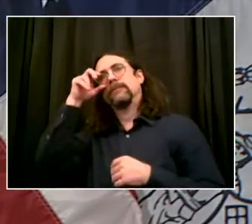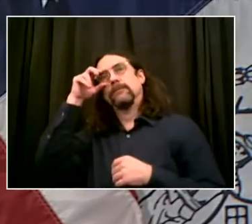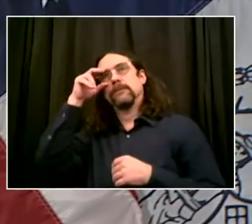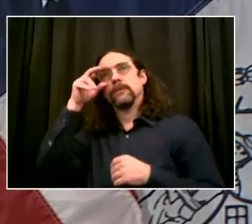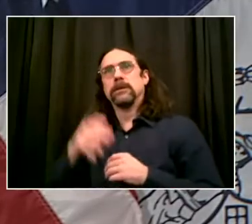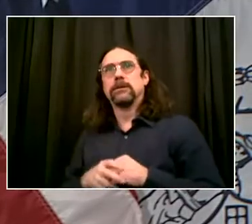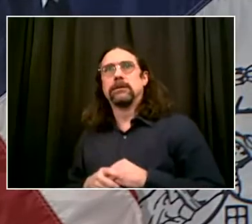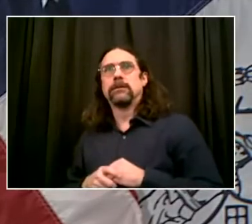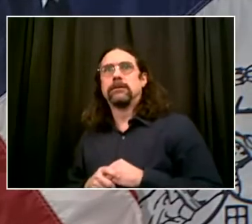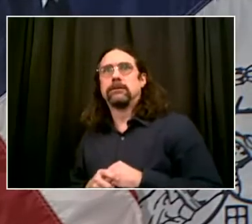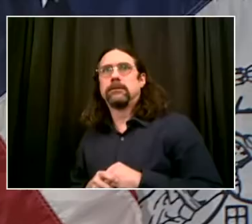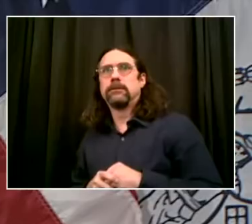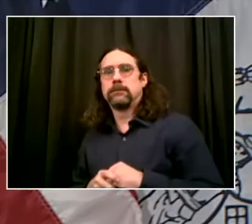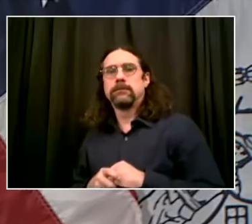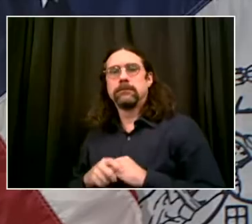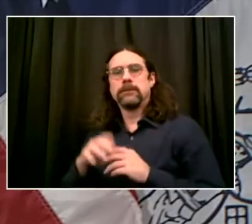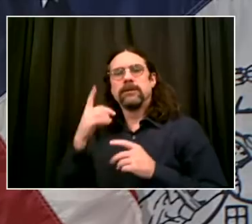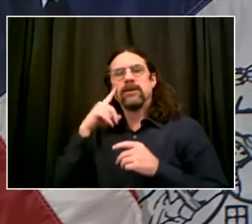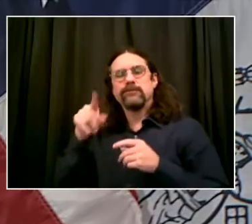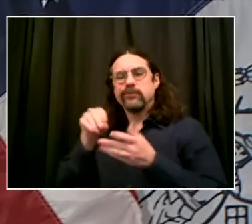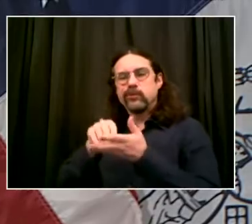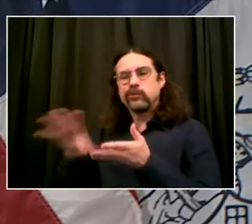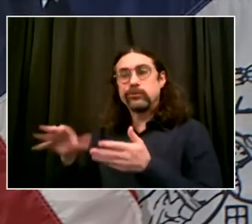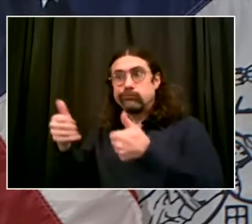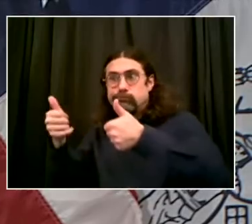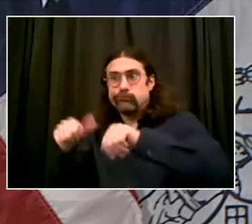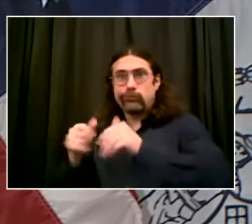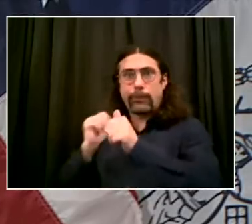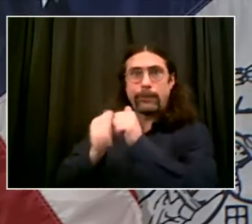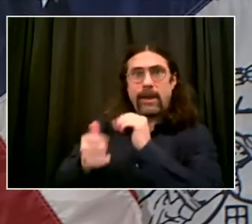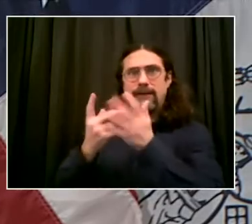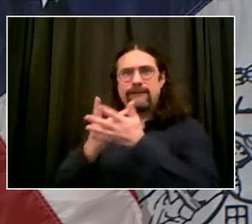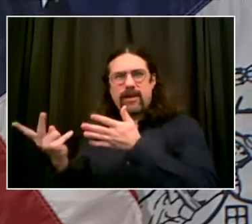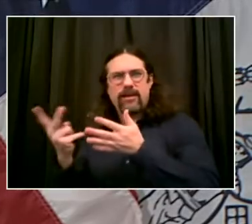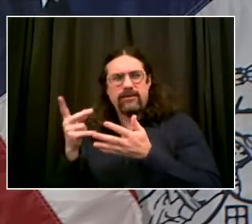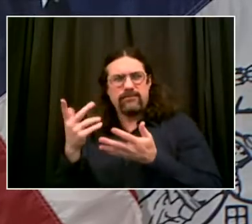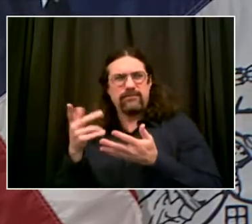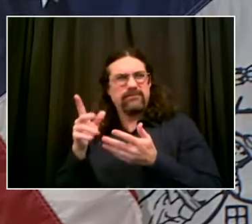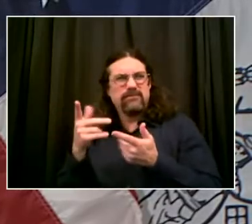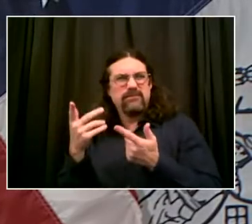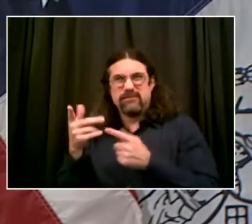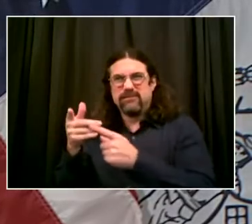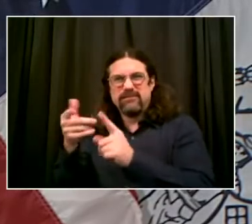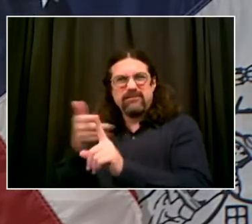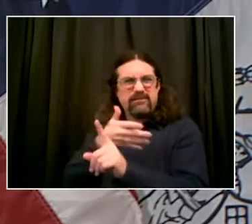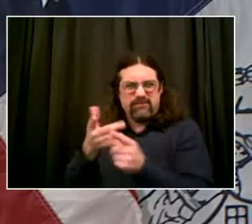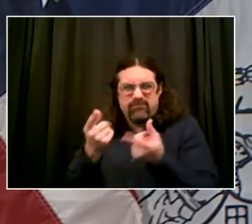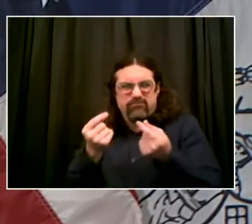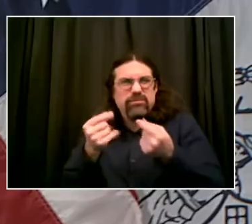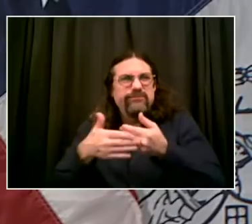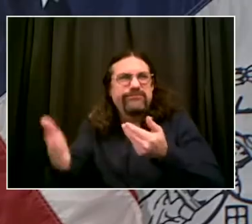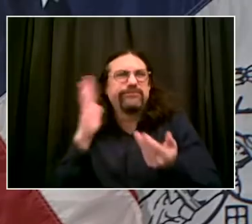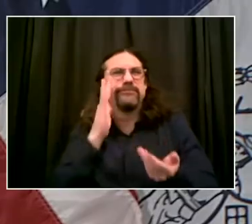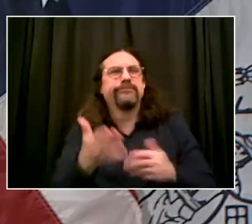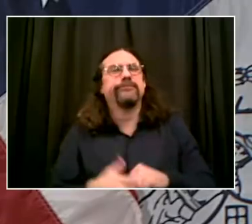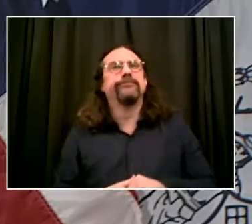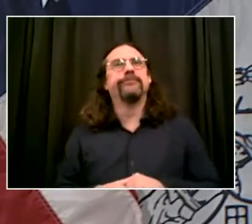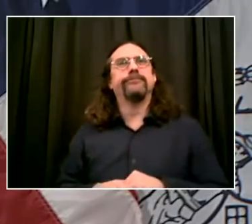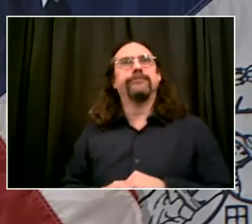IMPORTANT QUQUSTEIION. WE ARE GOING TO BE TALKING ABOUT THAT IN THE WEEKS TO COME